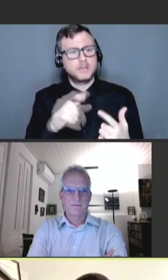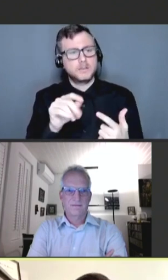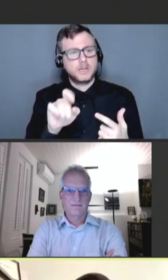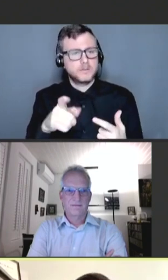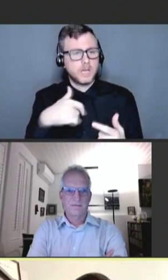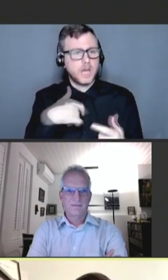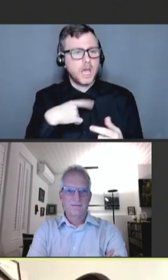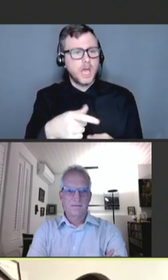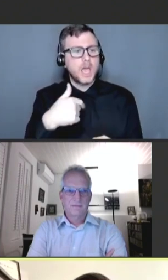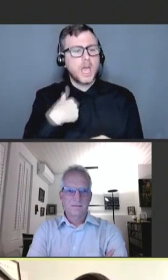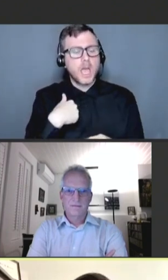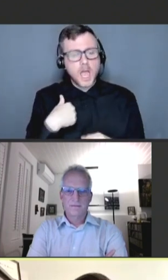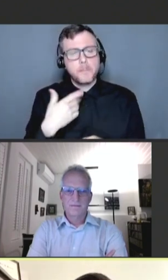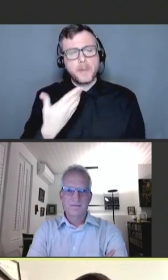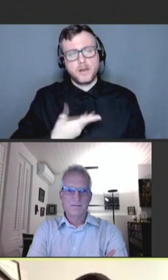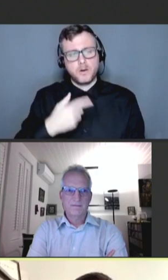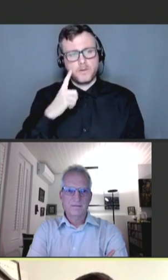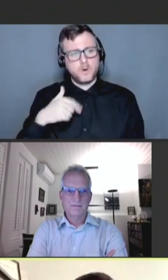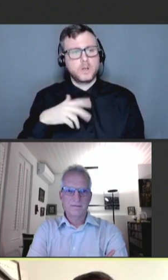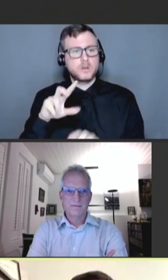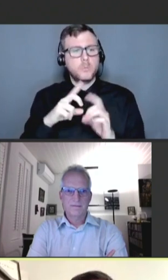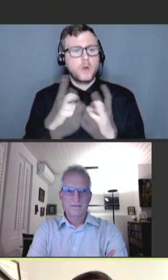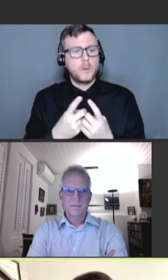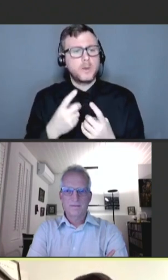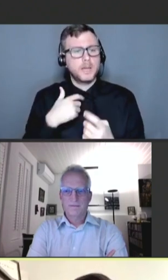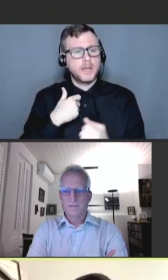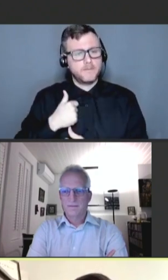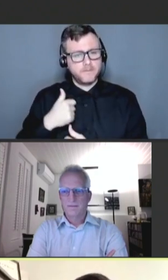Department of Veteran's Affairs. However, the opinions presented here are solely my